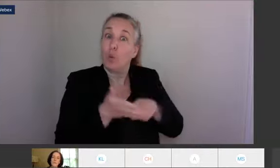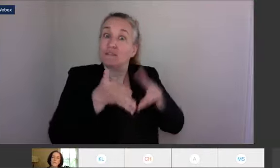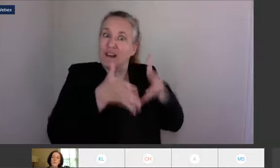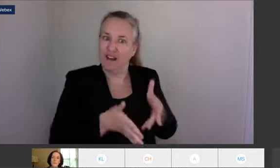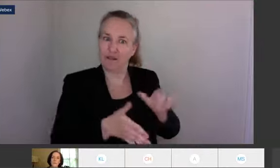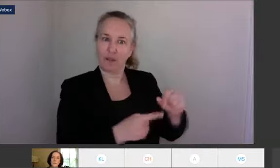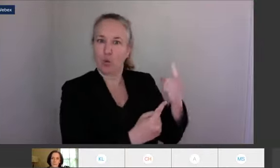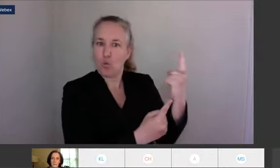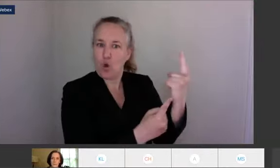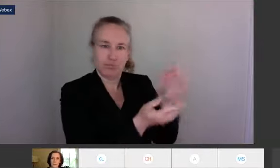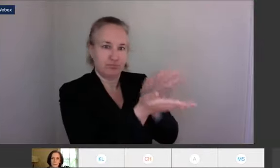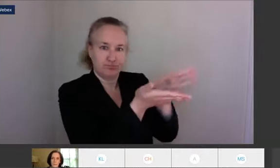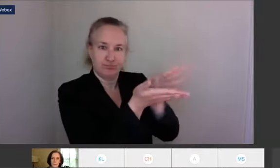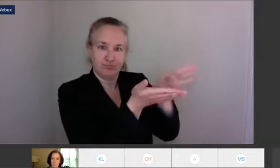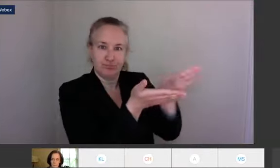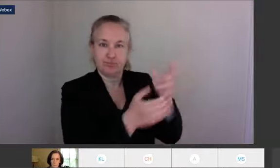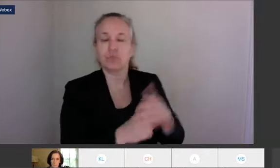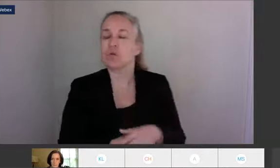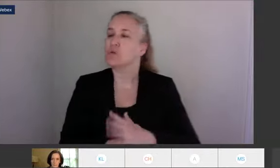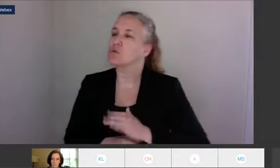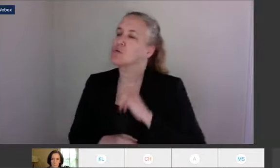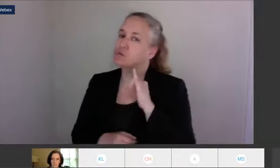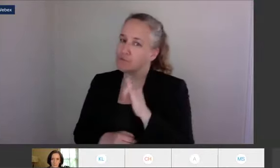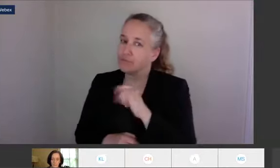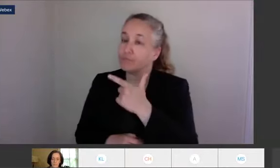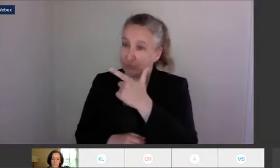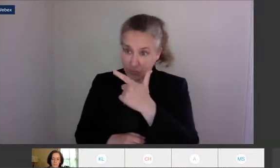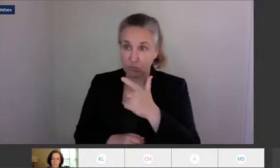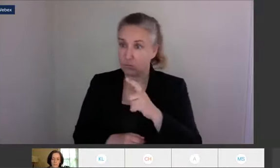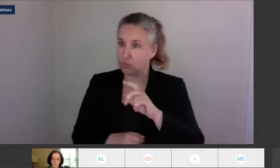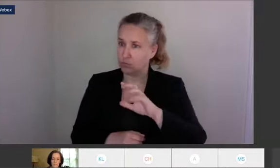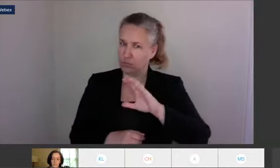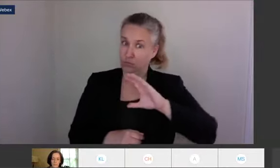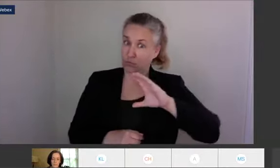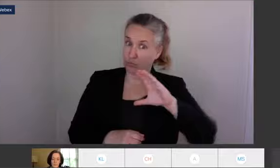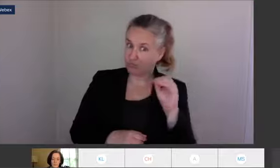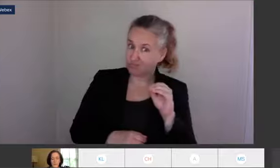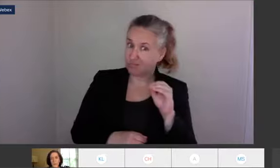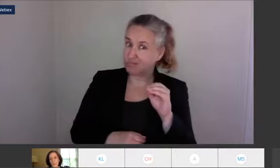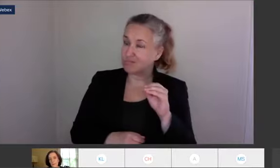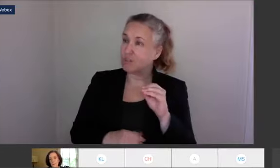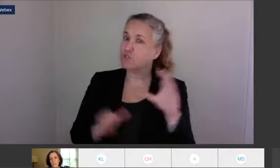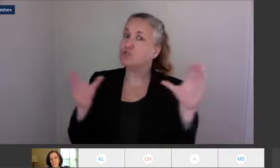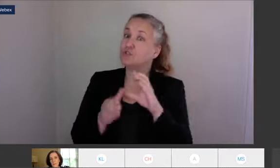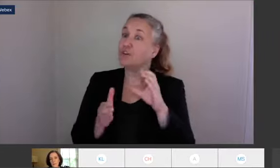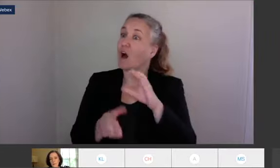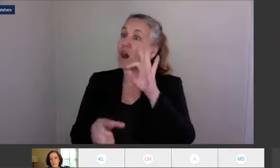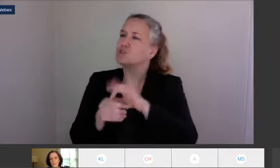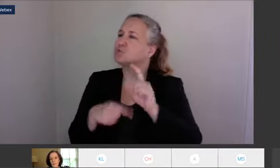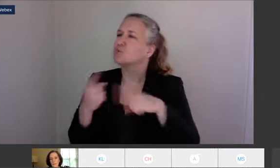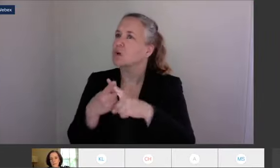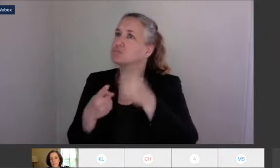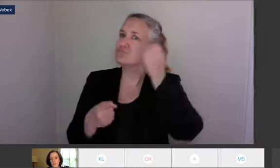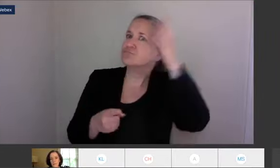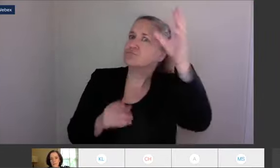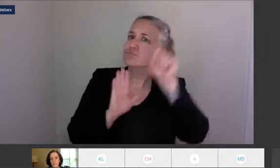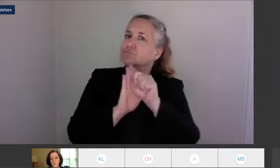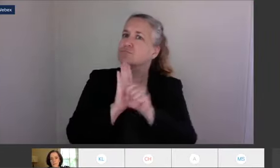[Reporter] okay and how long does the county have to certify this election with the state